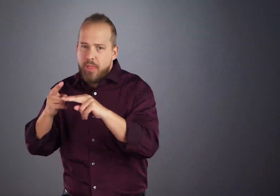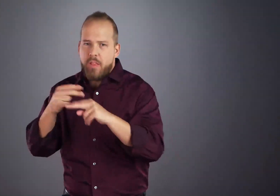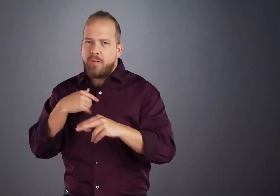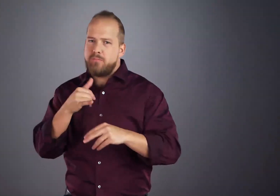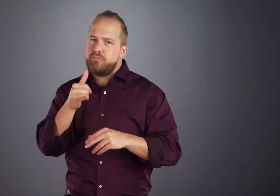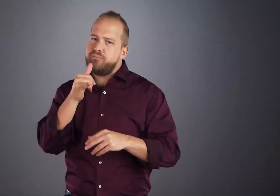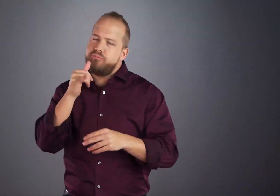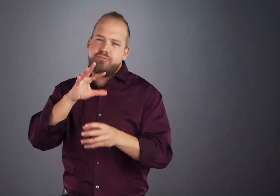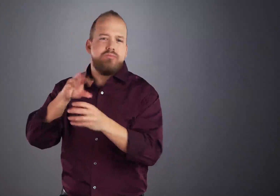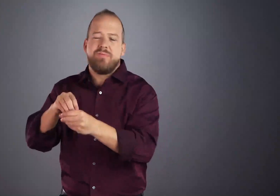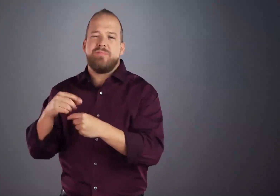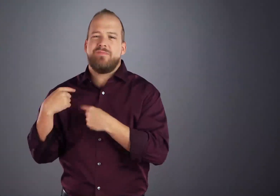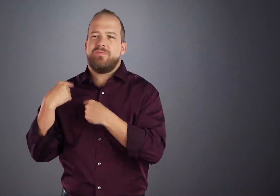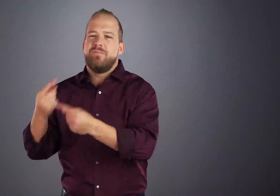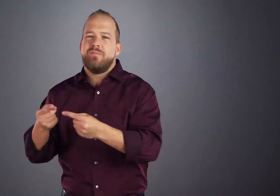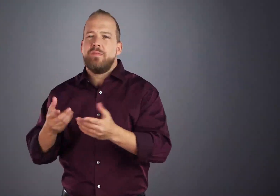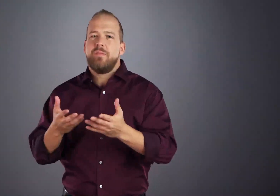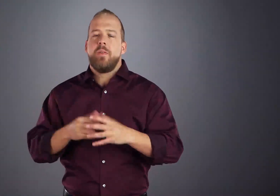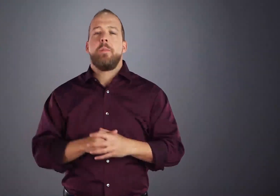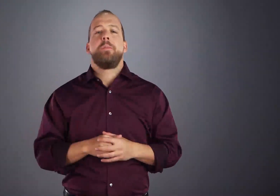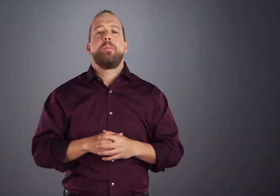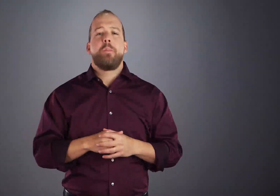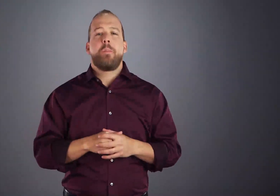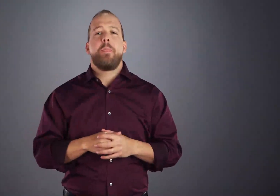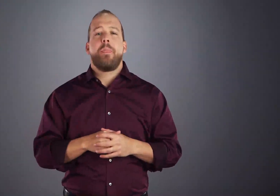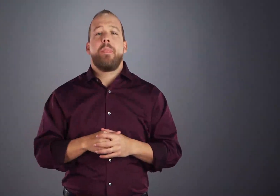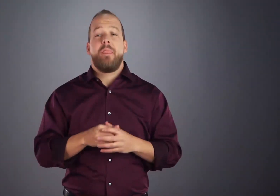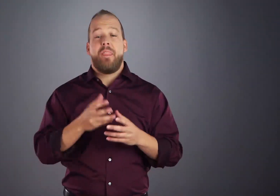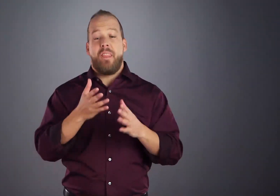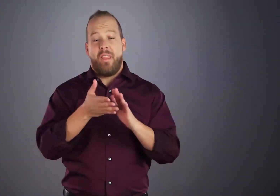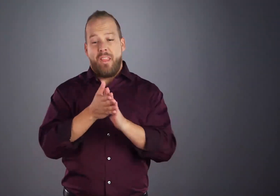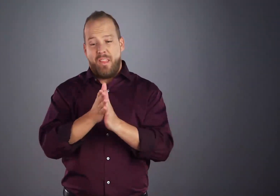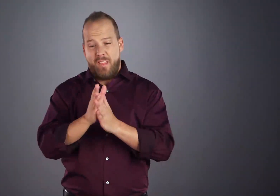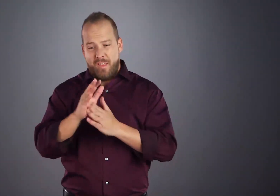proportions, continuing all day and almost every night.